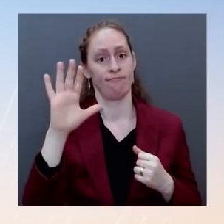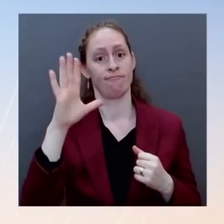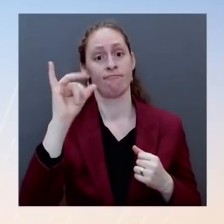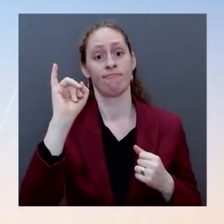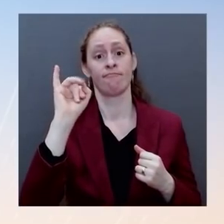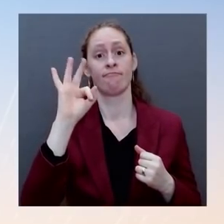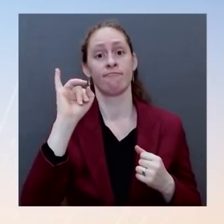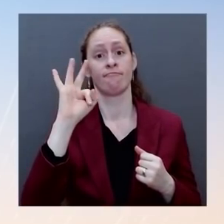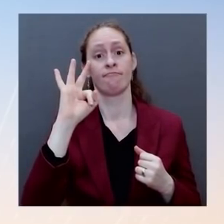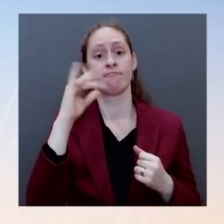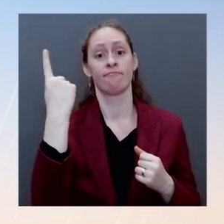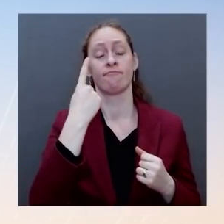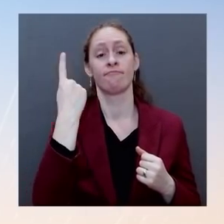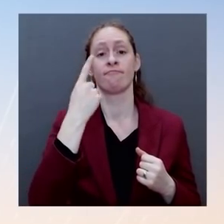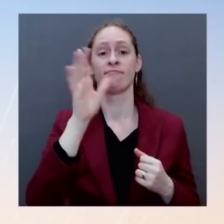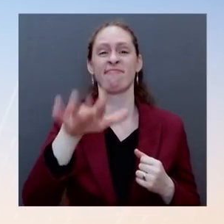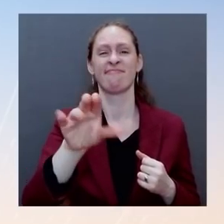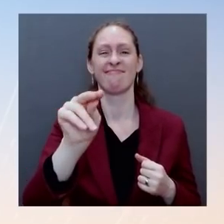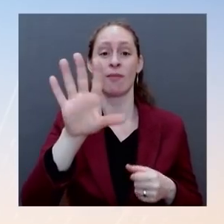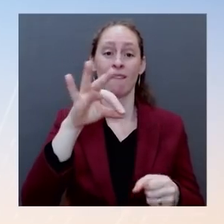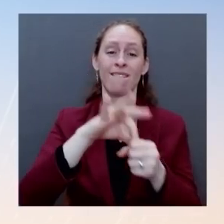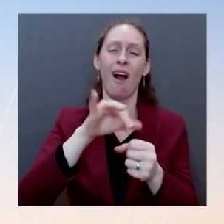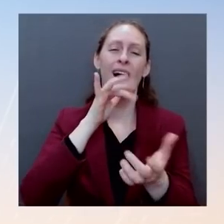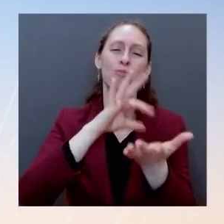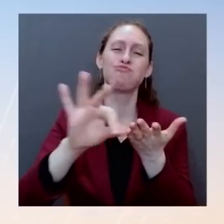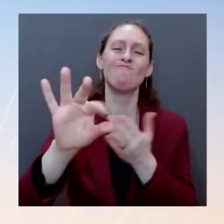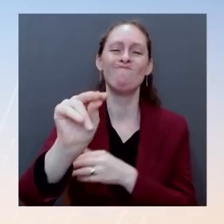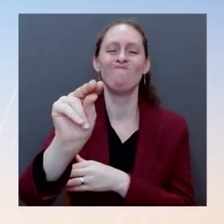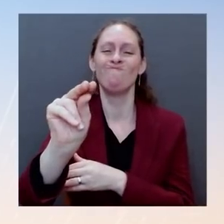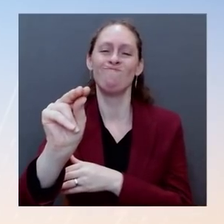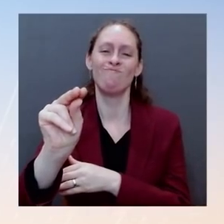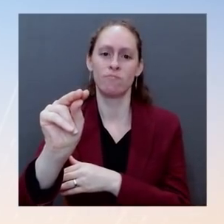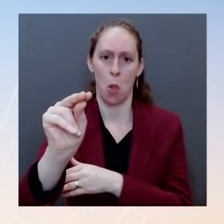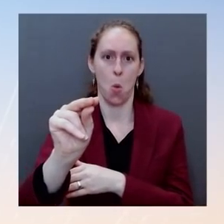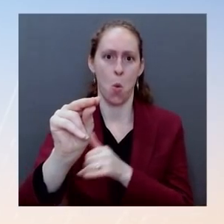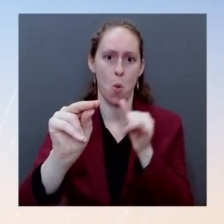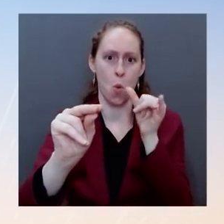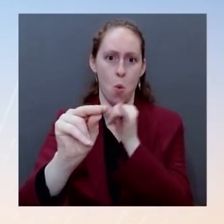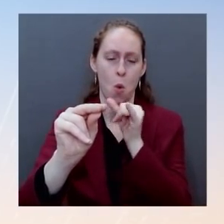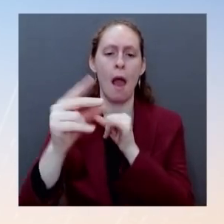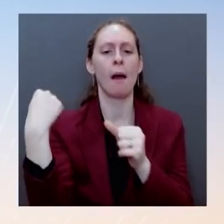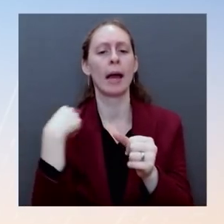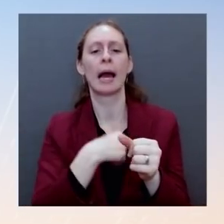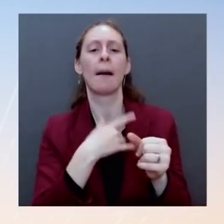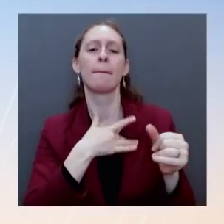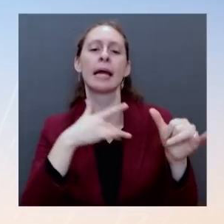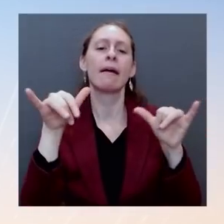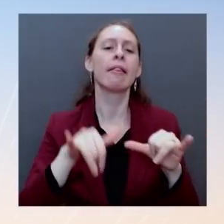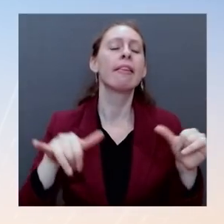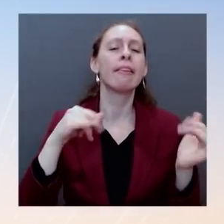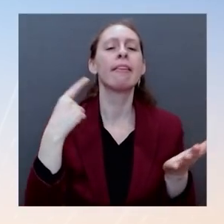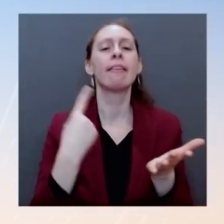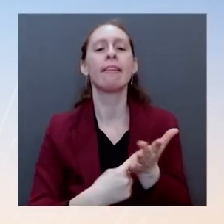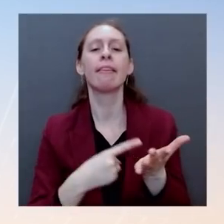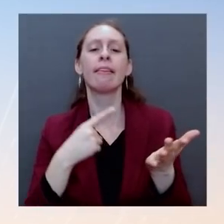or the status, or the meeting with this person or that person, and the American people -- their eyes glaze over because they don't -- that doesn't mean anything to them.